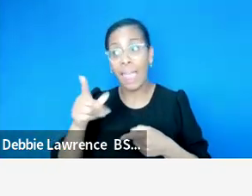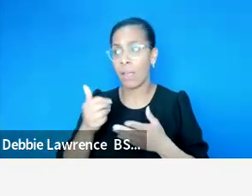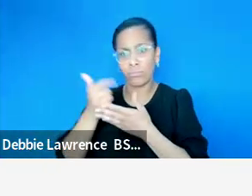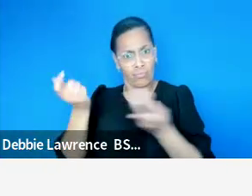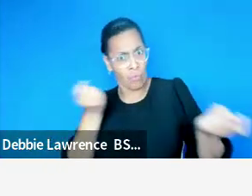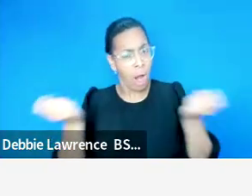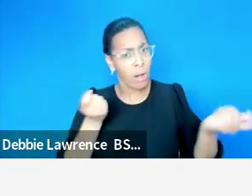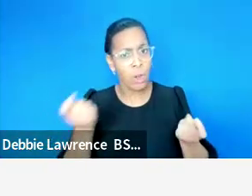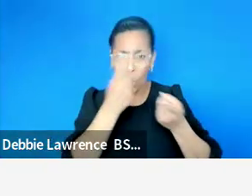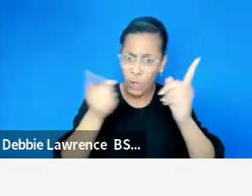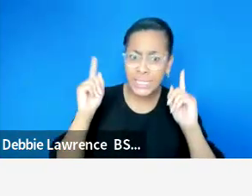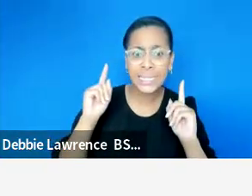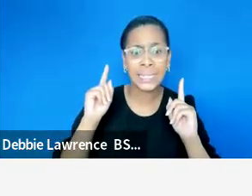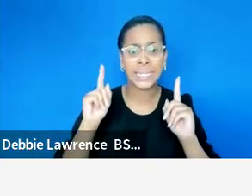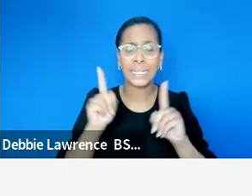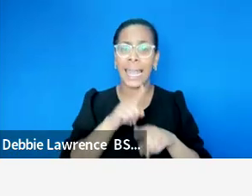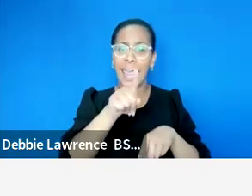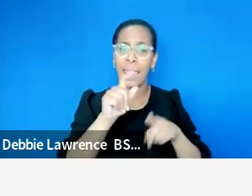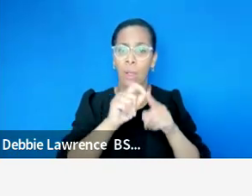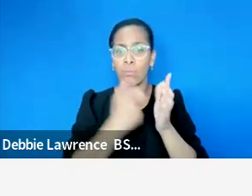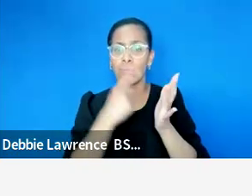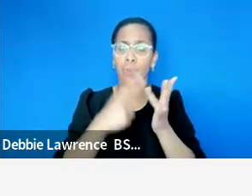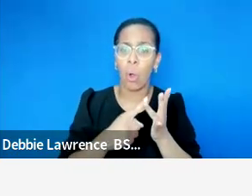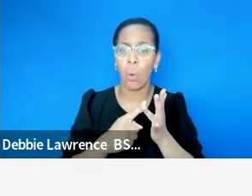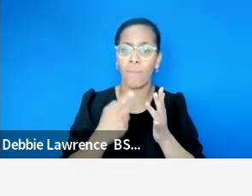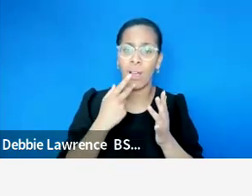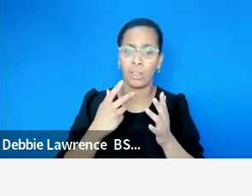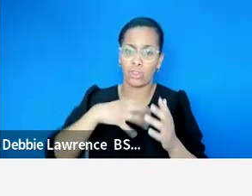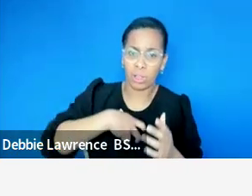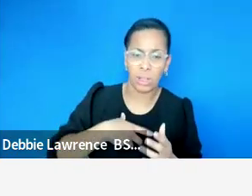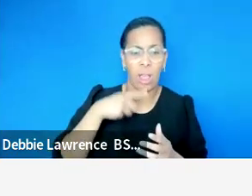as are the pro vice chancellors for things like education, research, and EDI.